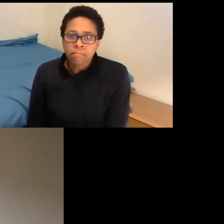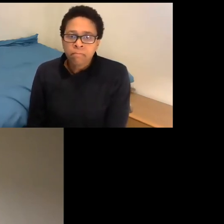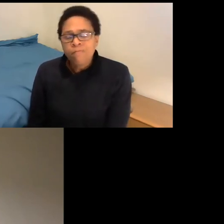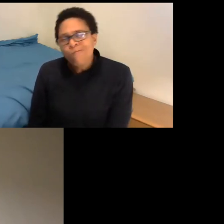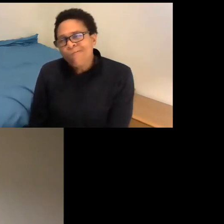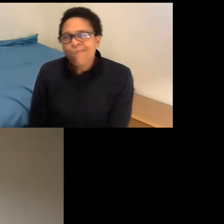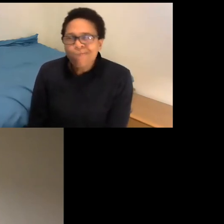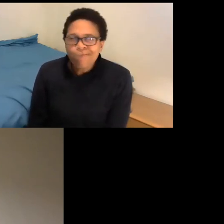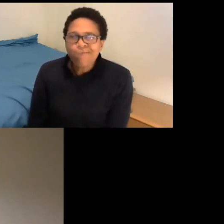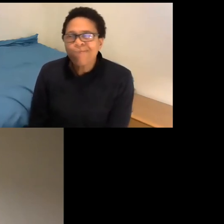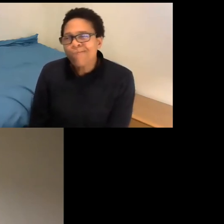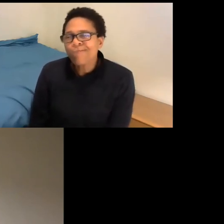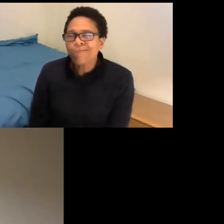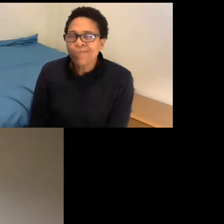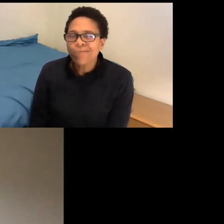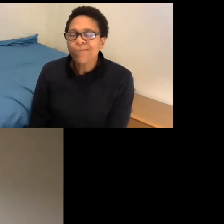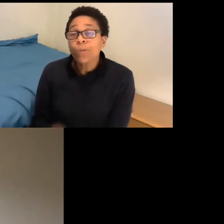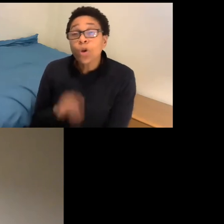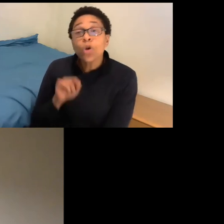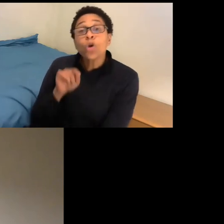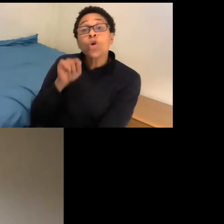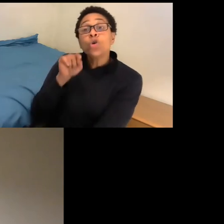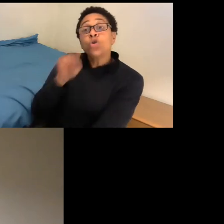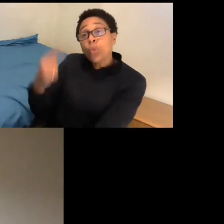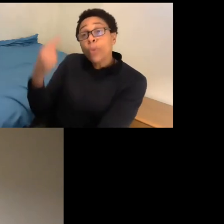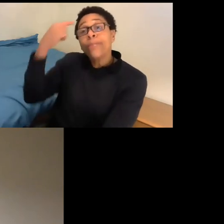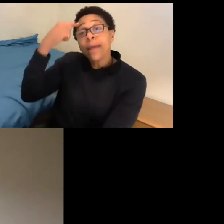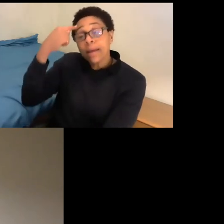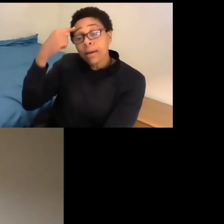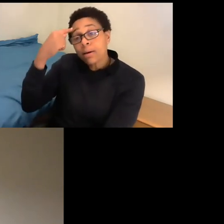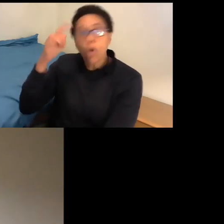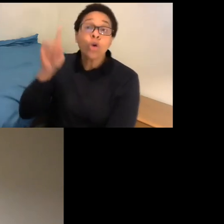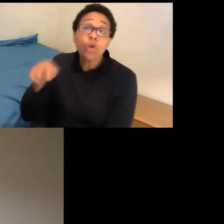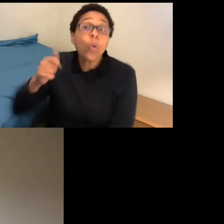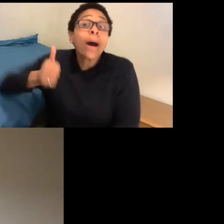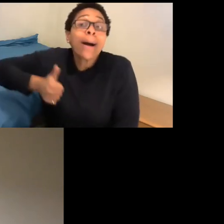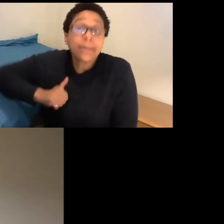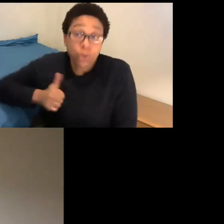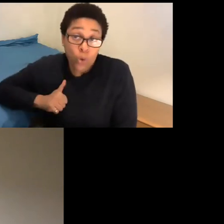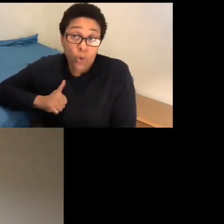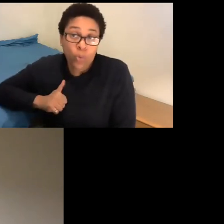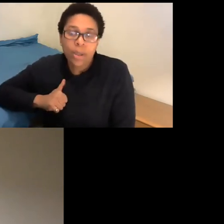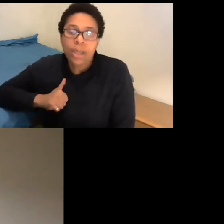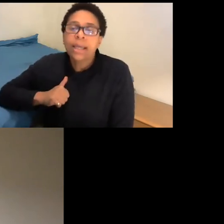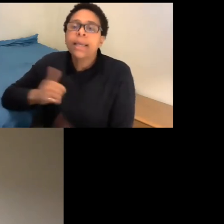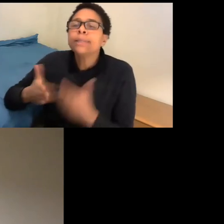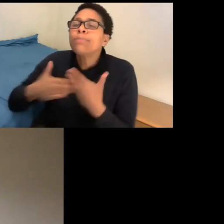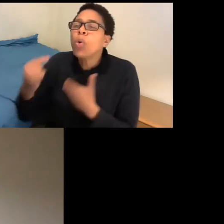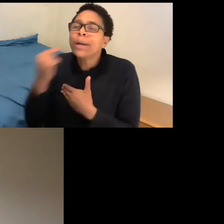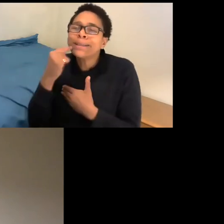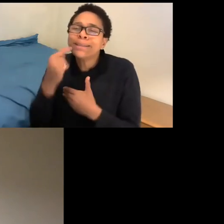always been easy to talk about these things in the West. But that's not always been the case. Right? There was a time when the